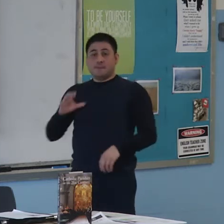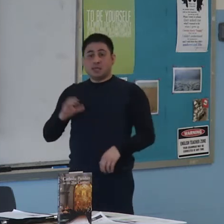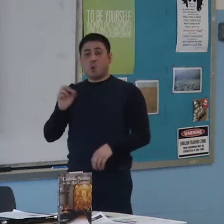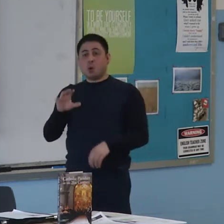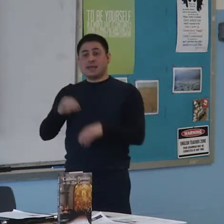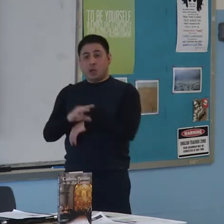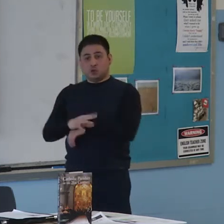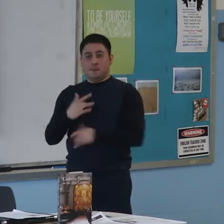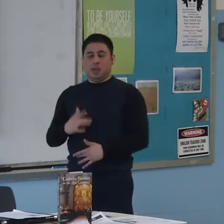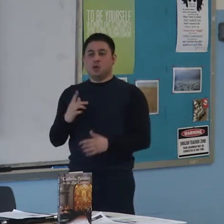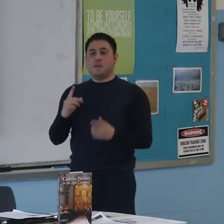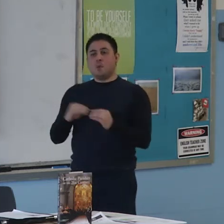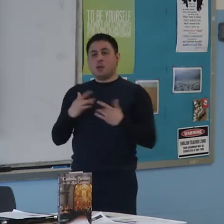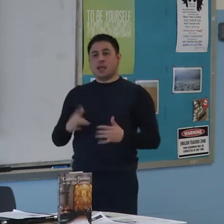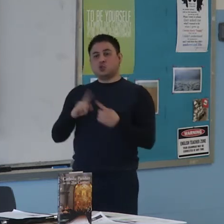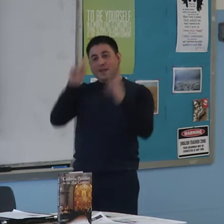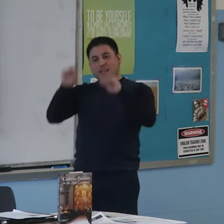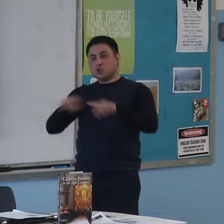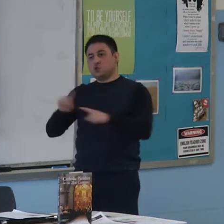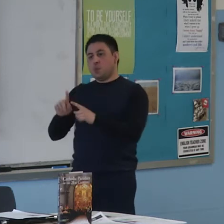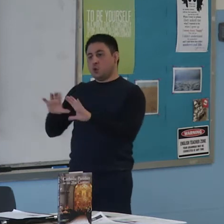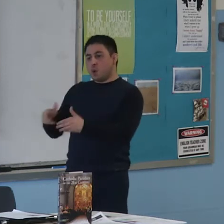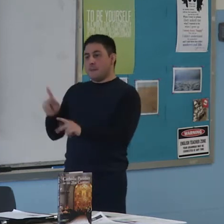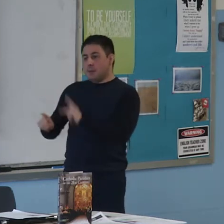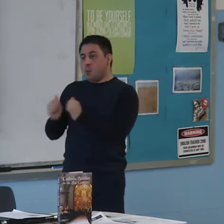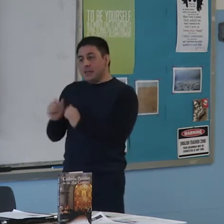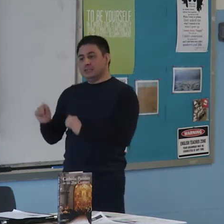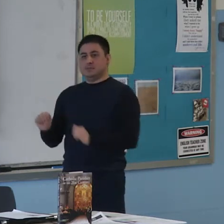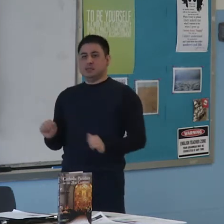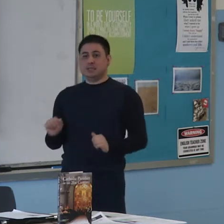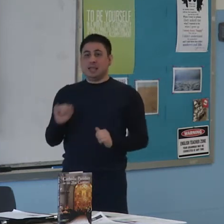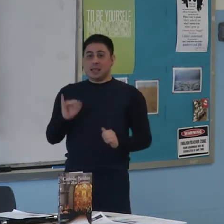are more likely to evangelize people with disabilities. And the third one,